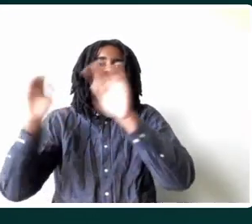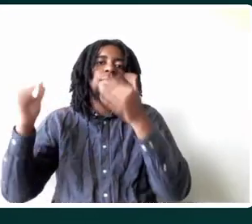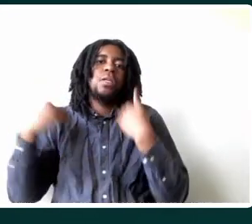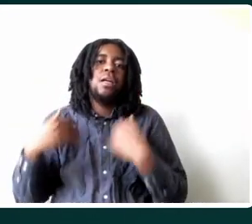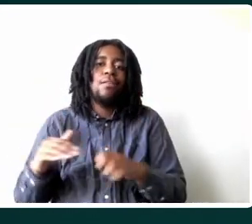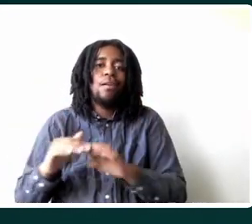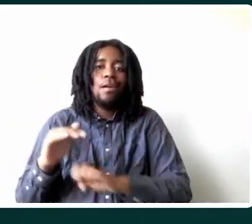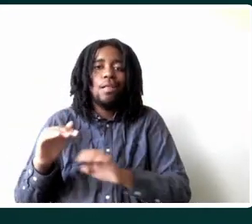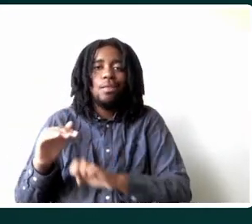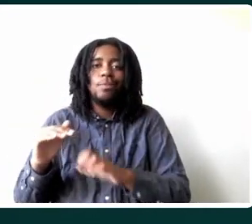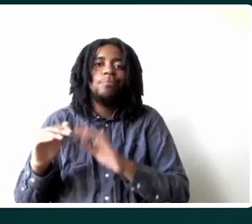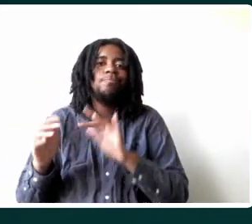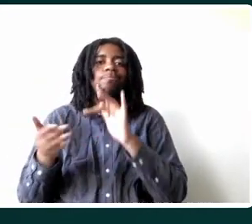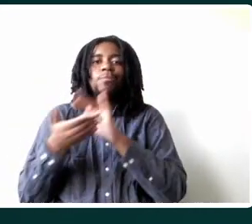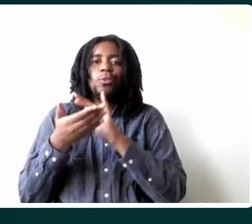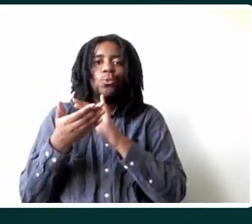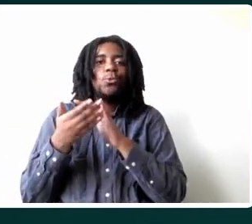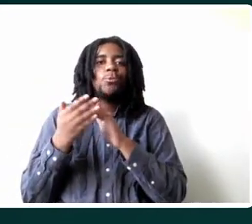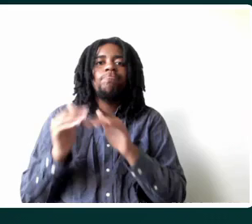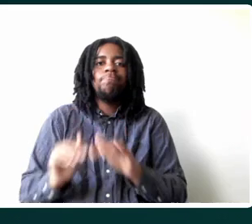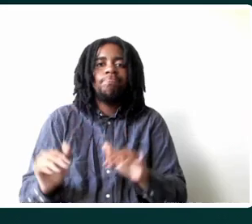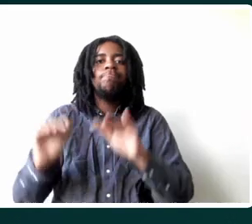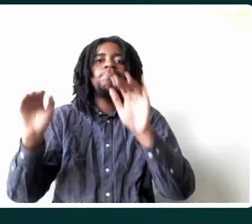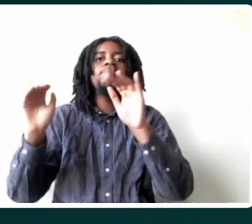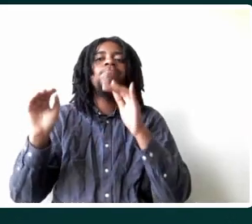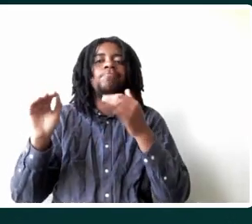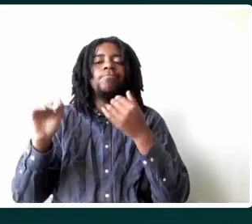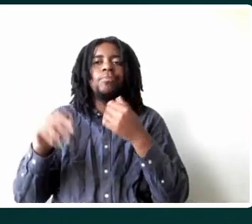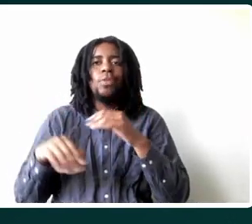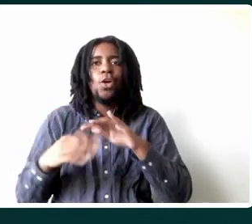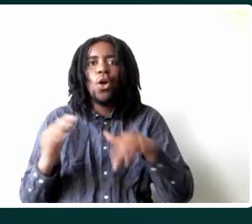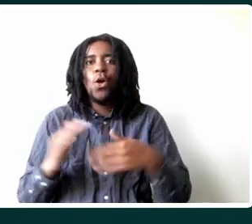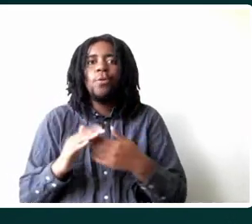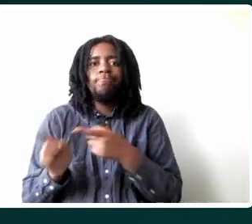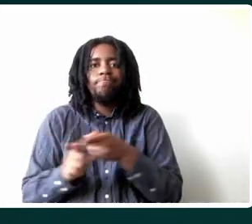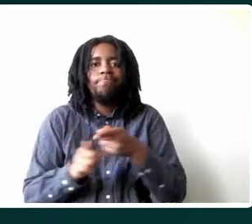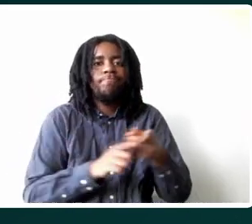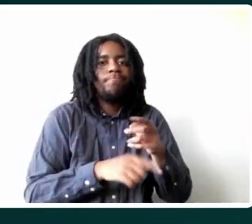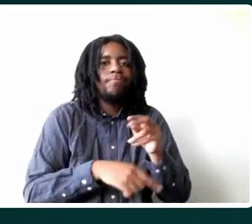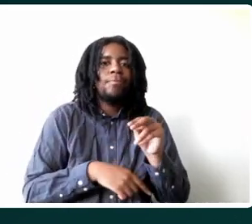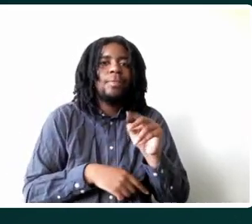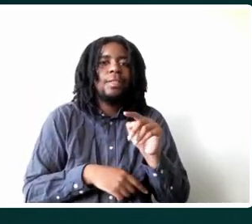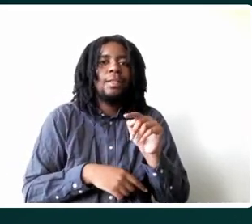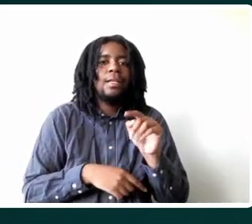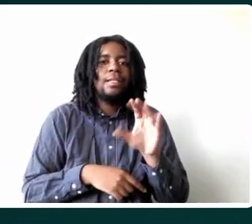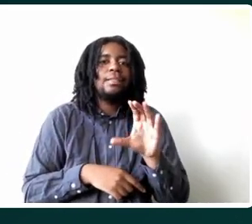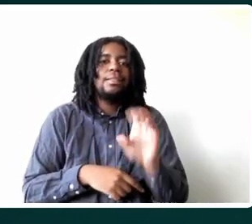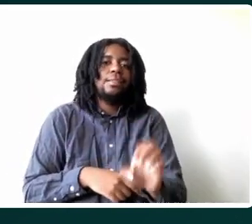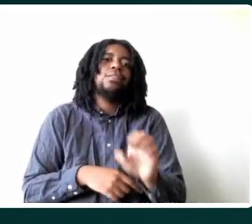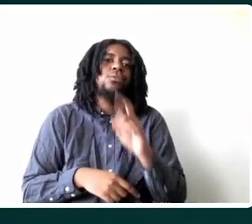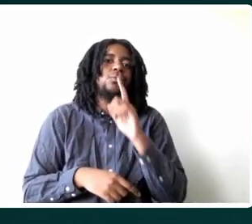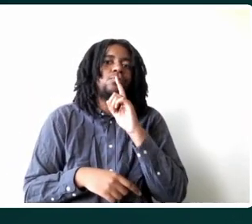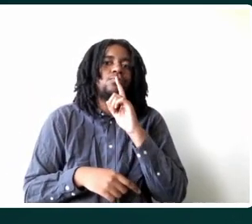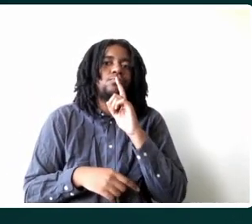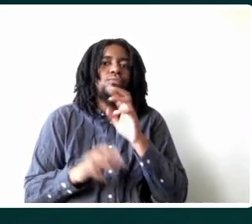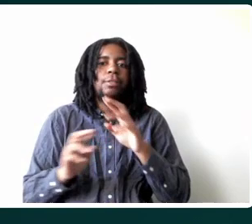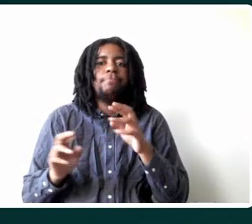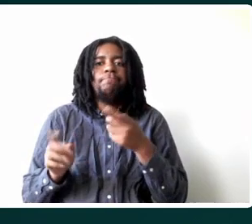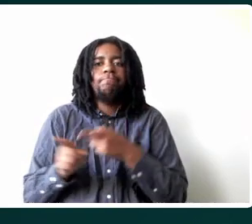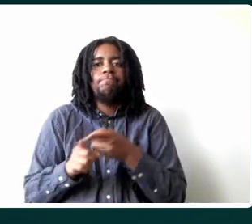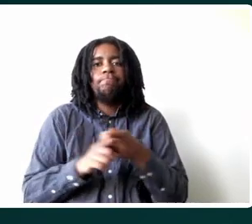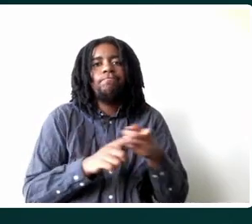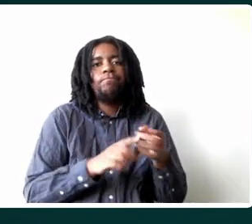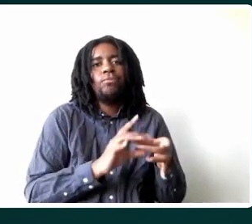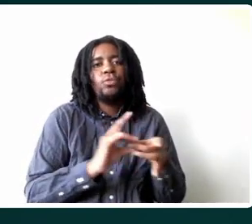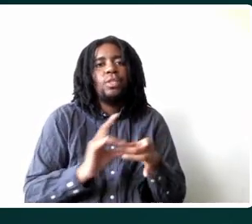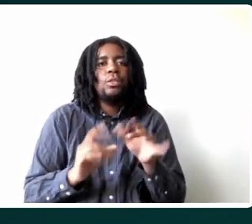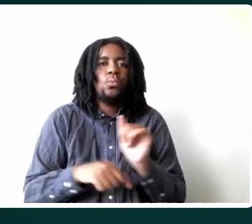school section. All aspects of NCTE really have resources related to this work. I didn't know,